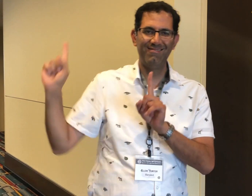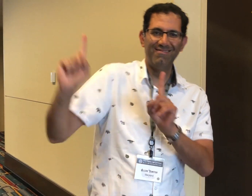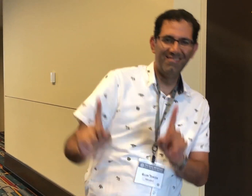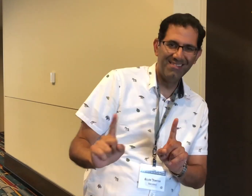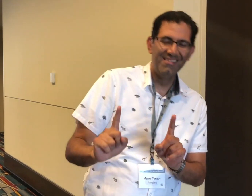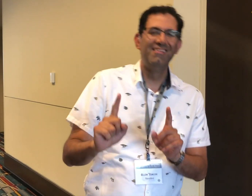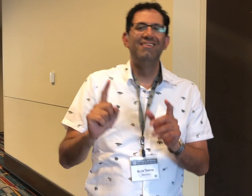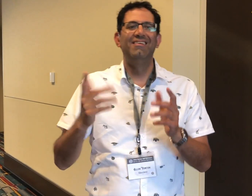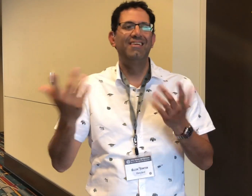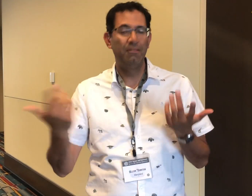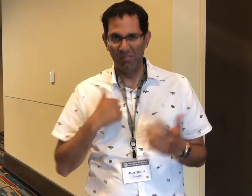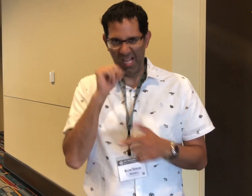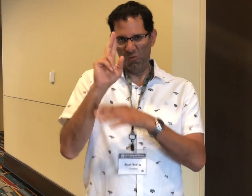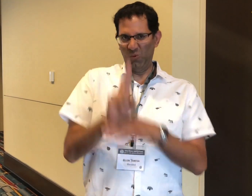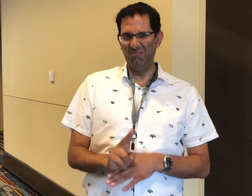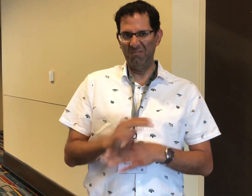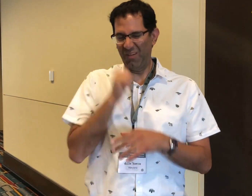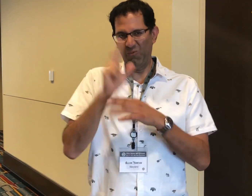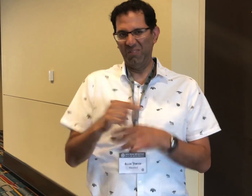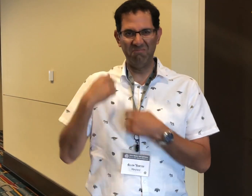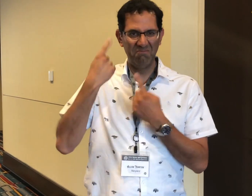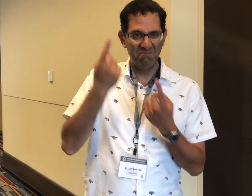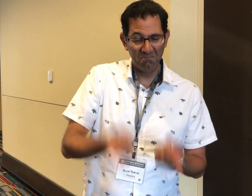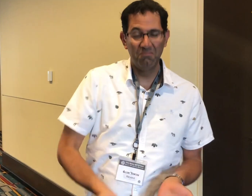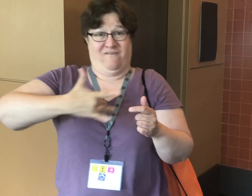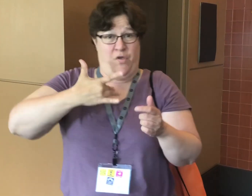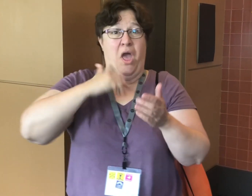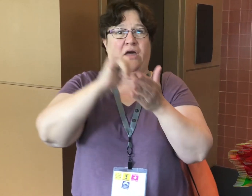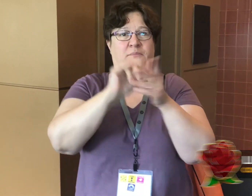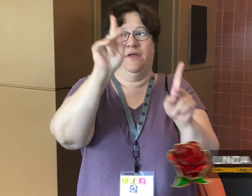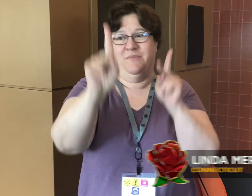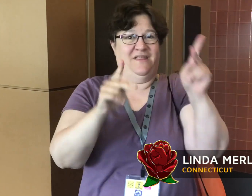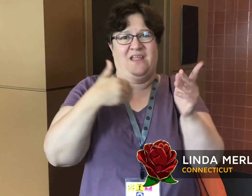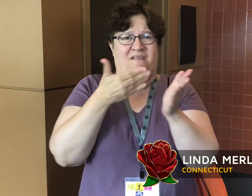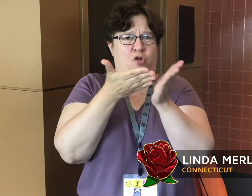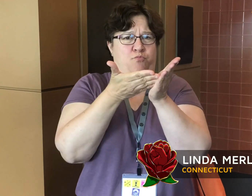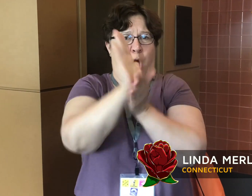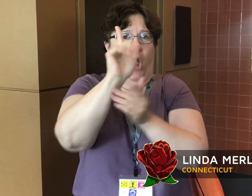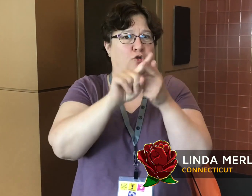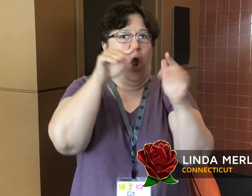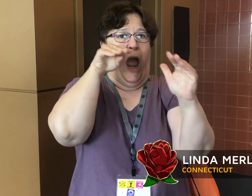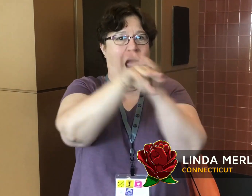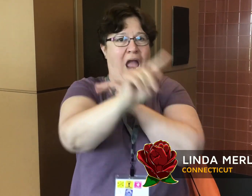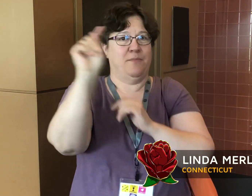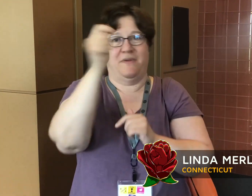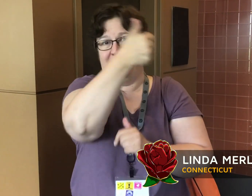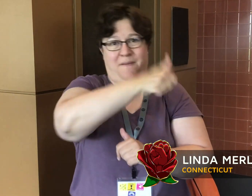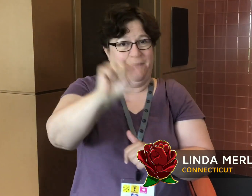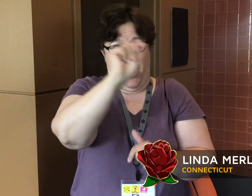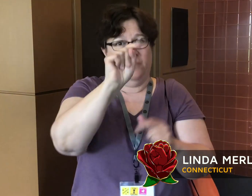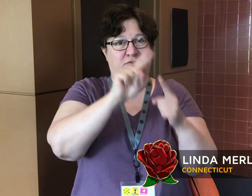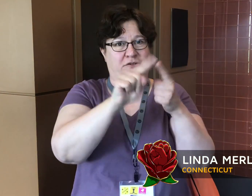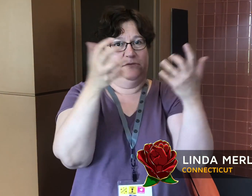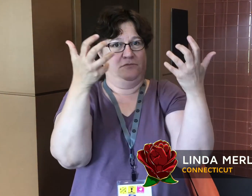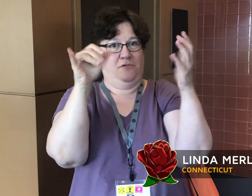Melissa came up next to me. Just not used to that. I feel that people have the right to enter any bathrooms